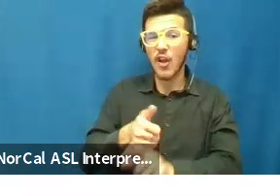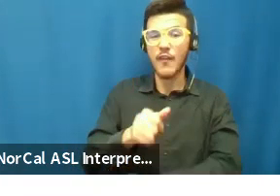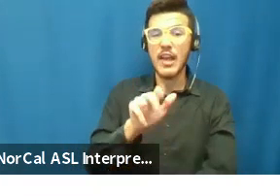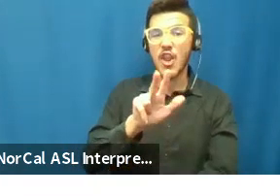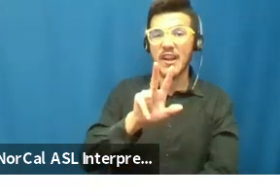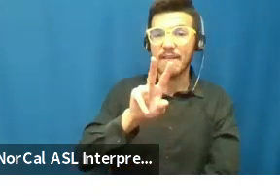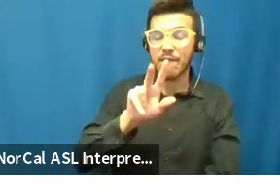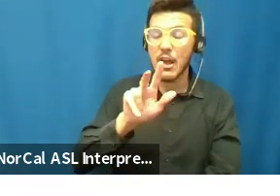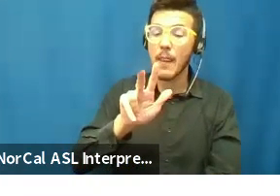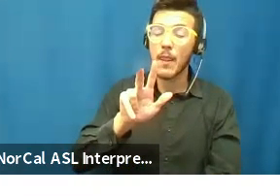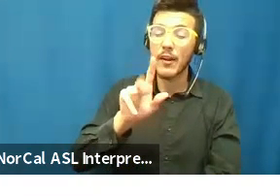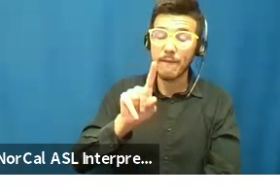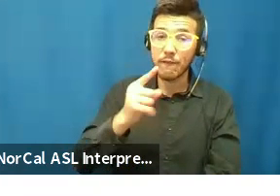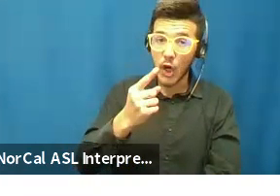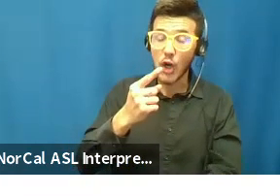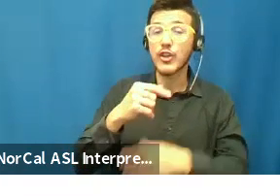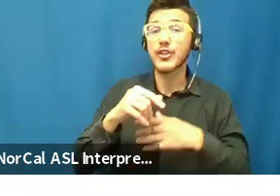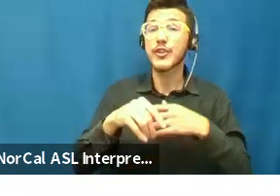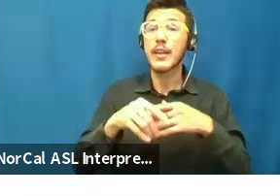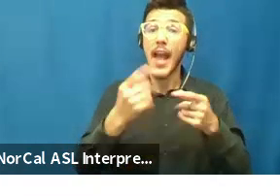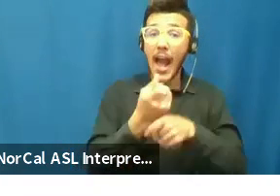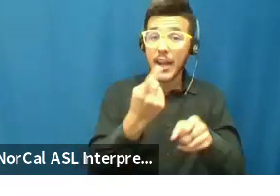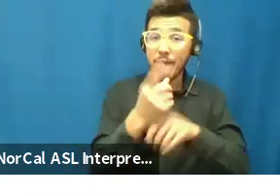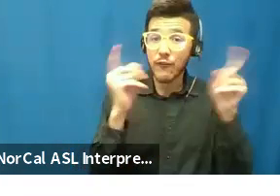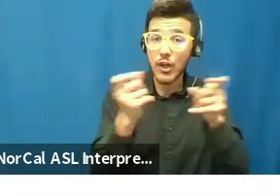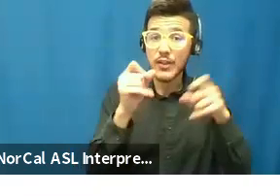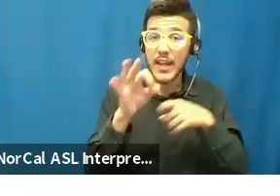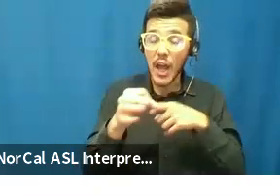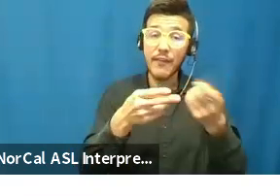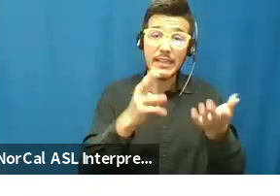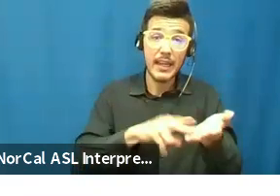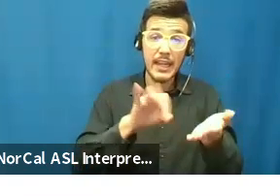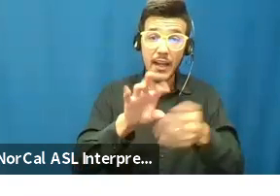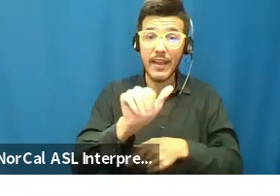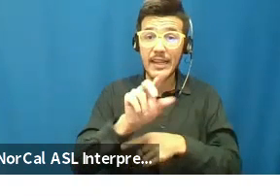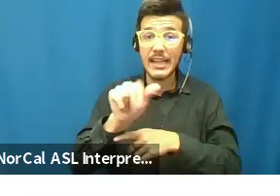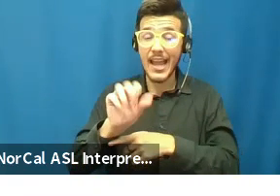with Disabilities Act. Sad that 31 years is not enough to make the healthcare system accessible